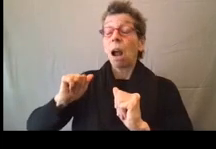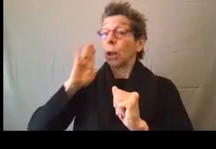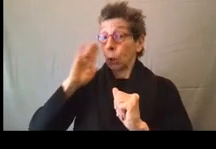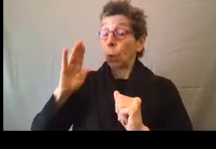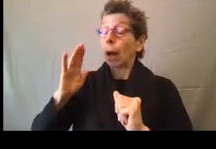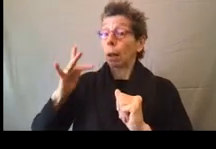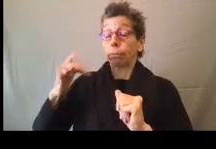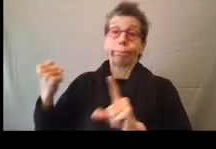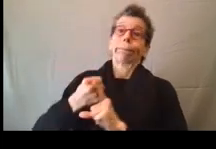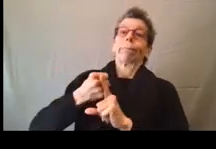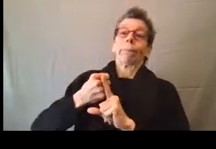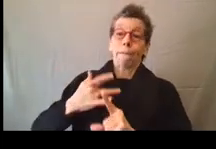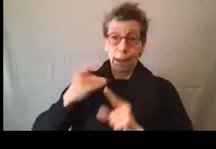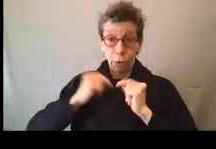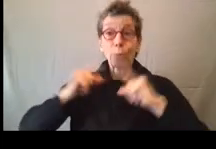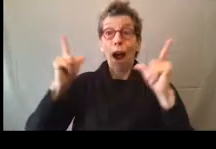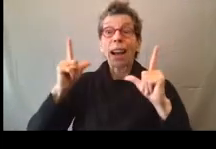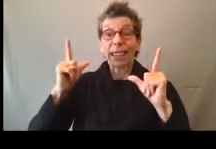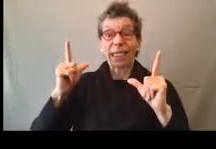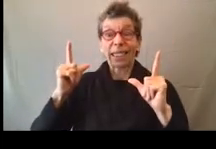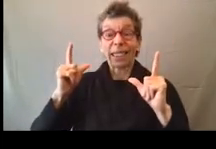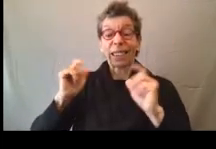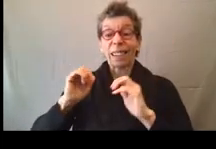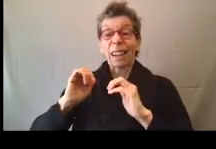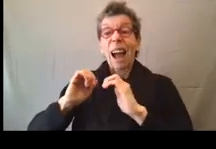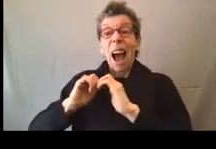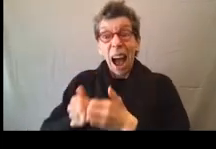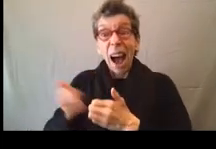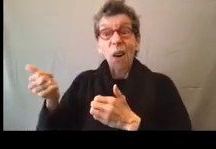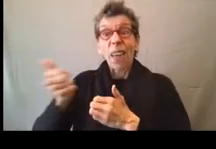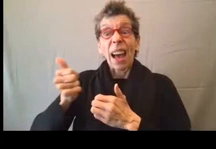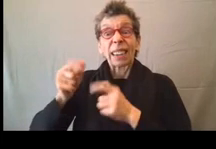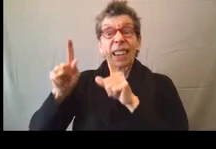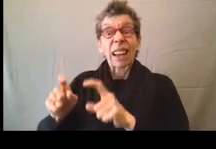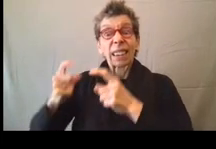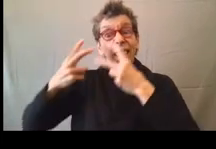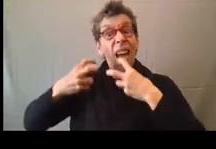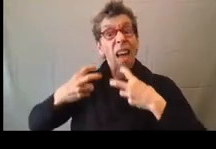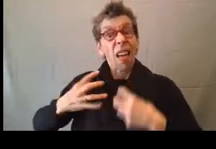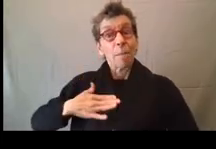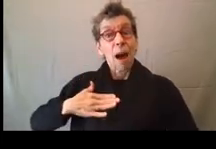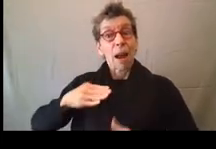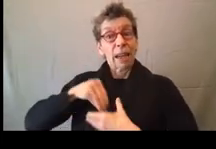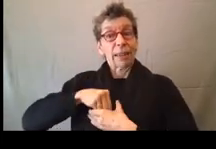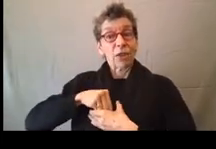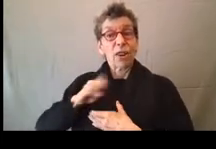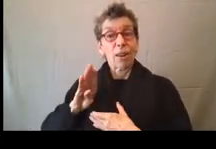at exactly how the tool measures implicit bias. So, that was our first stage of the